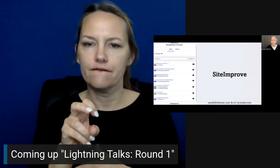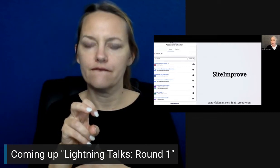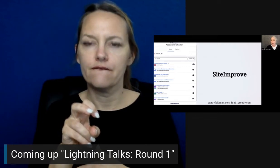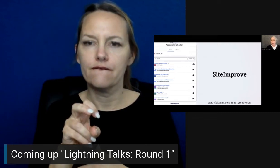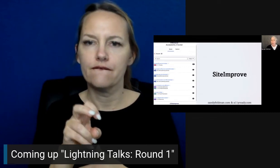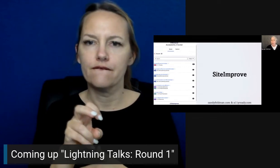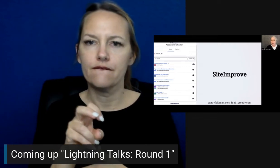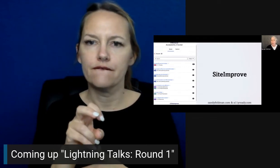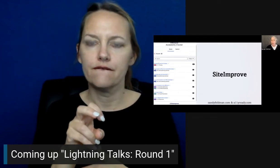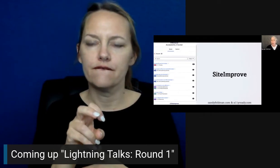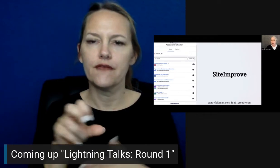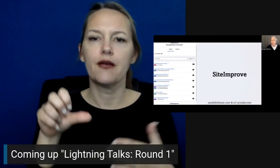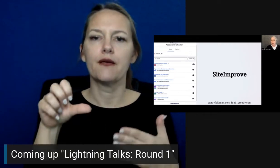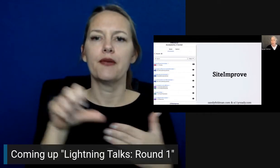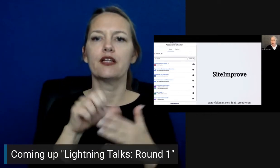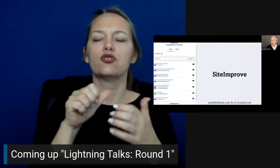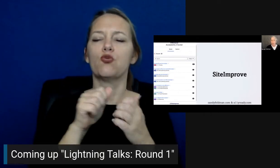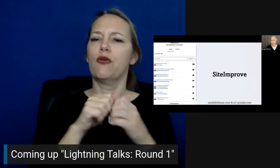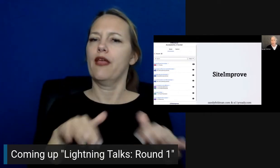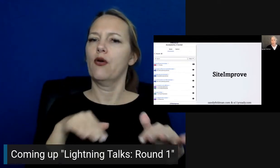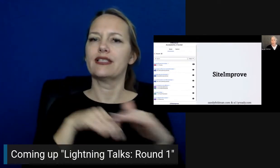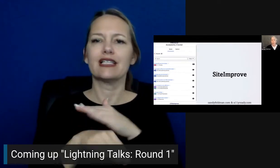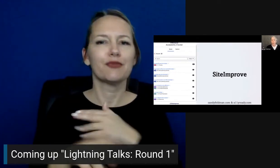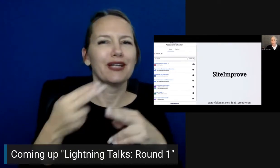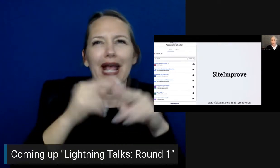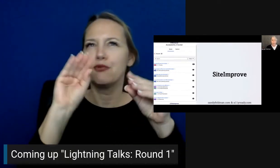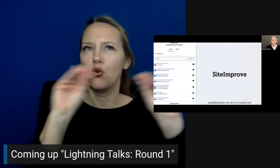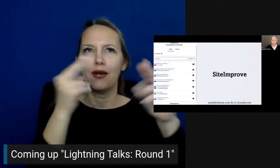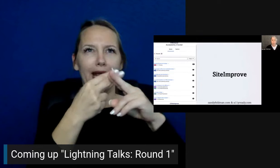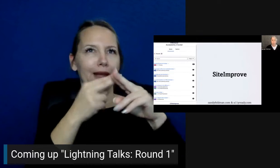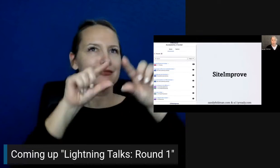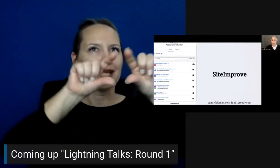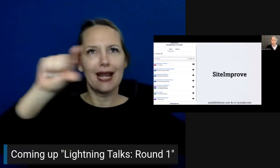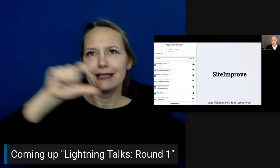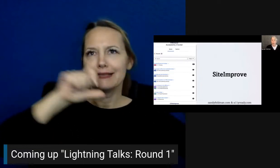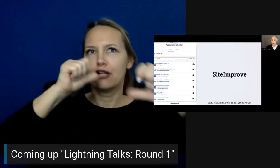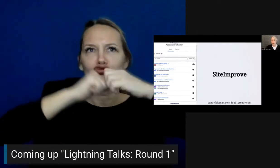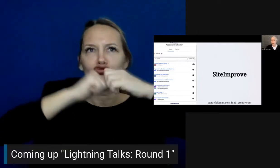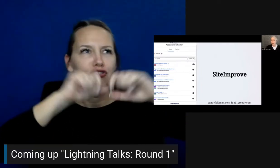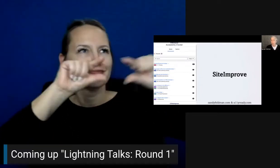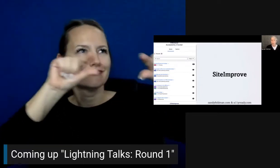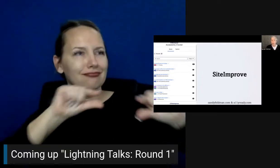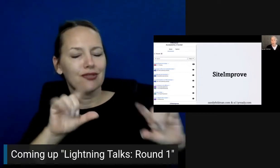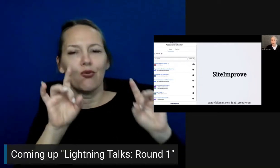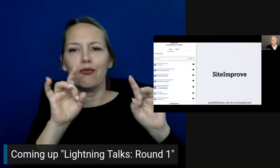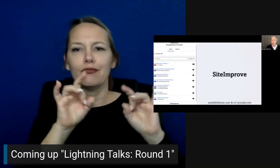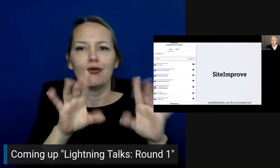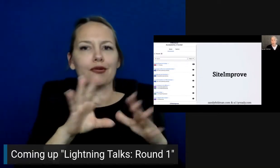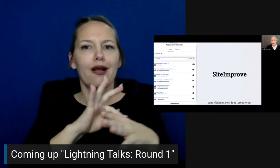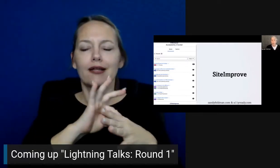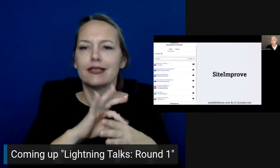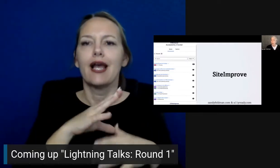without accessible names, headings were not structured there's orphan contact and it found the contrast errors